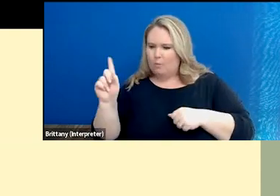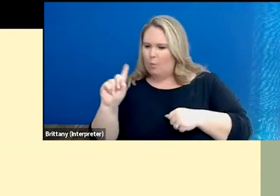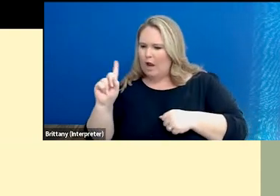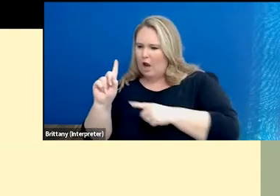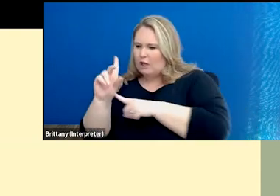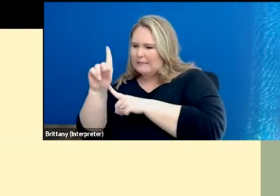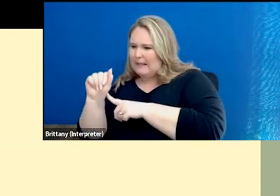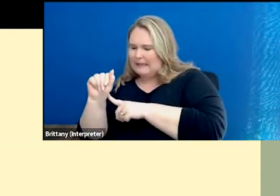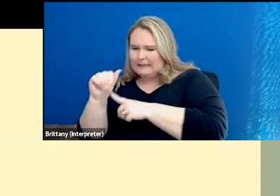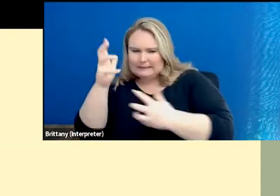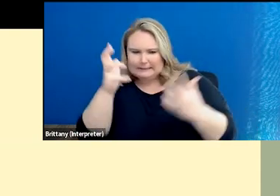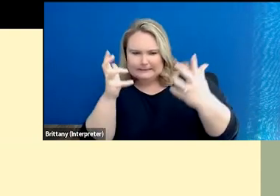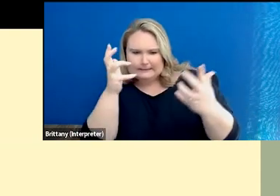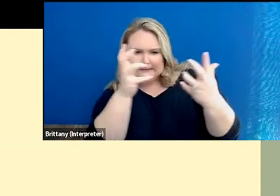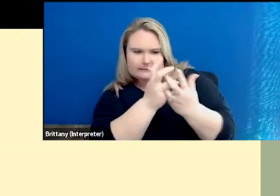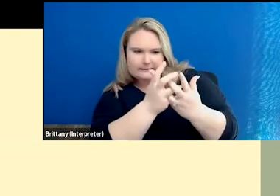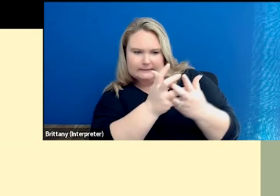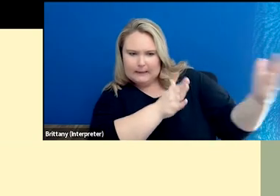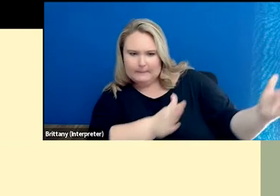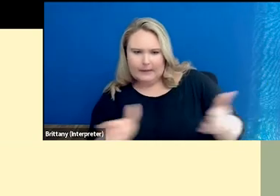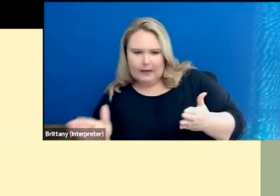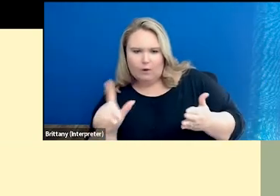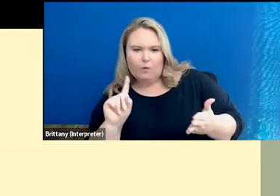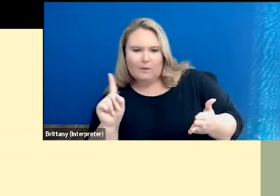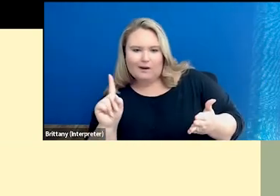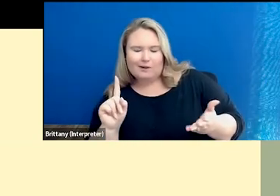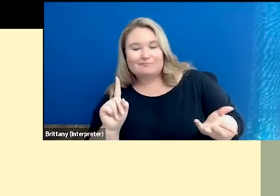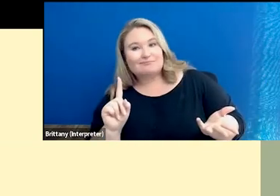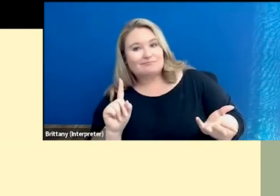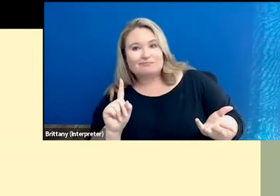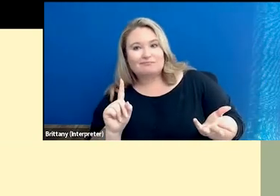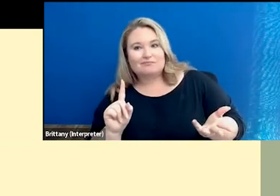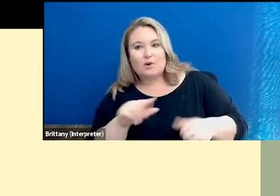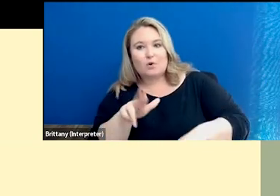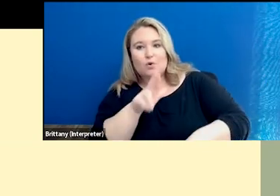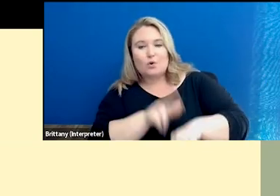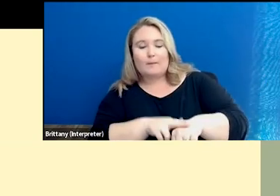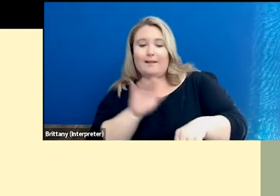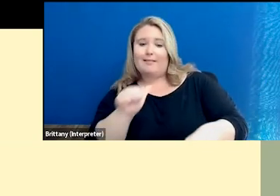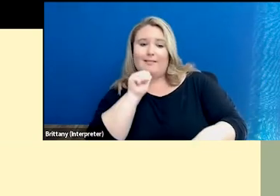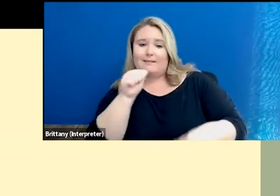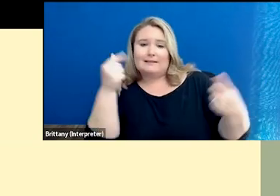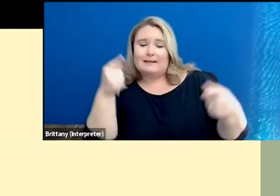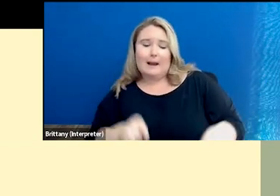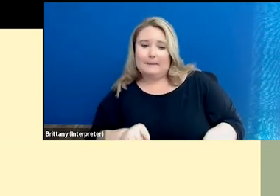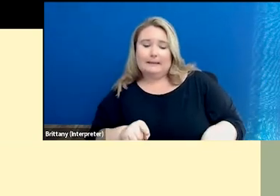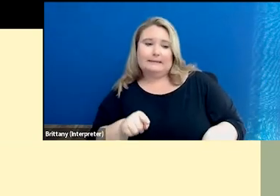And unfortunately that's not what traditionally or usually happens in our community.